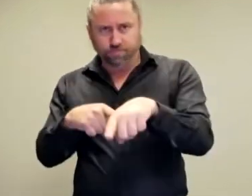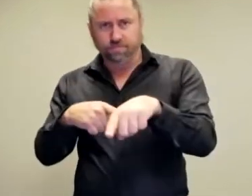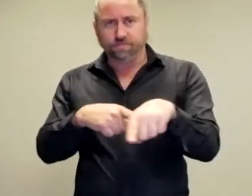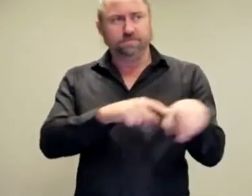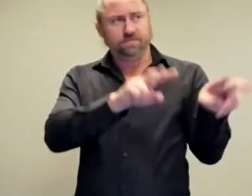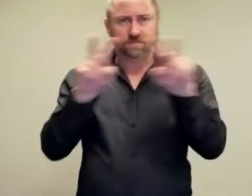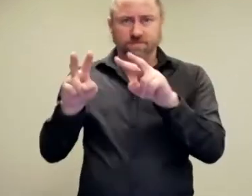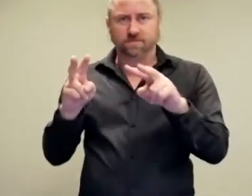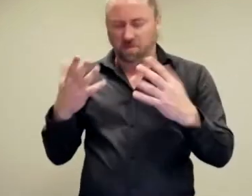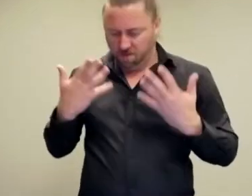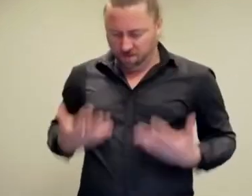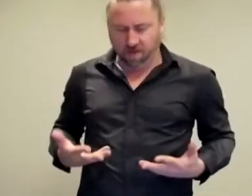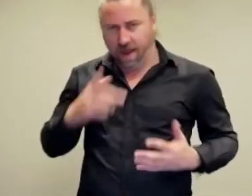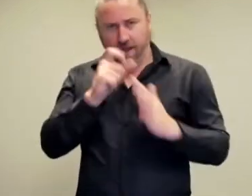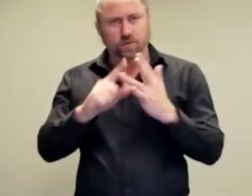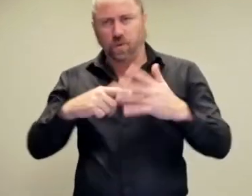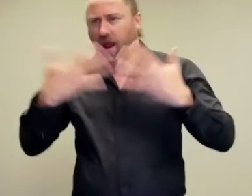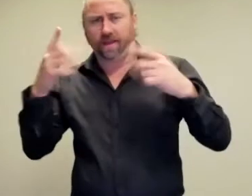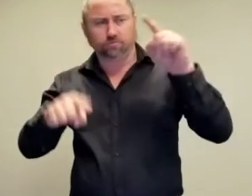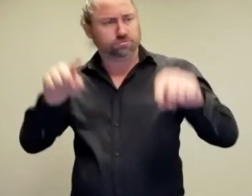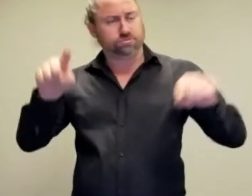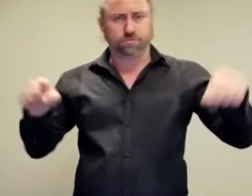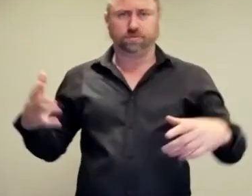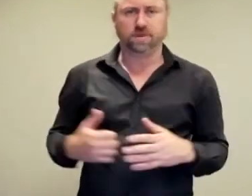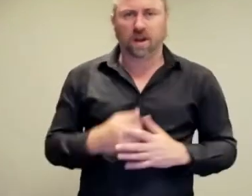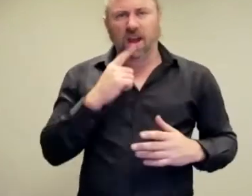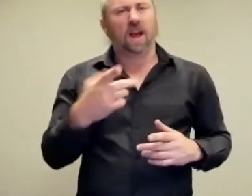human body which is as domestic ruled and sexual.